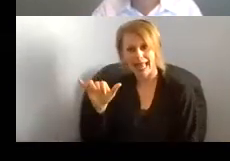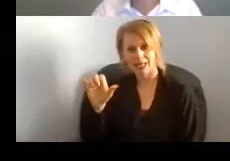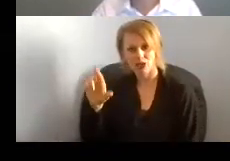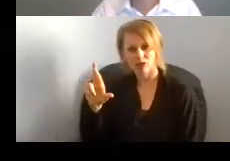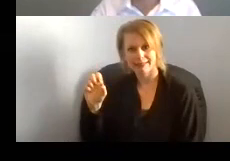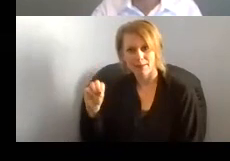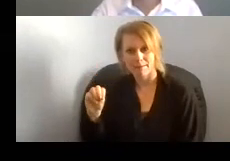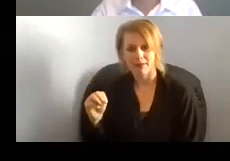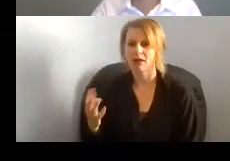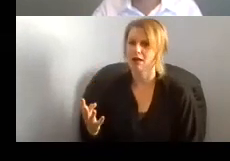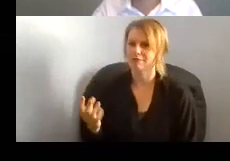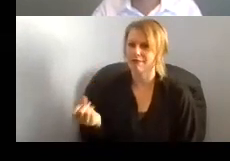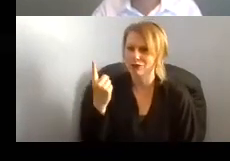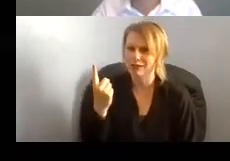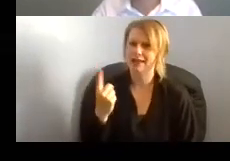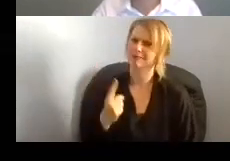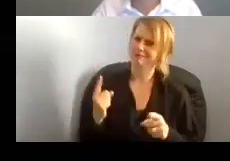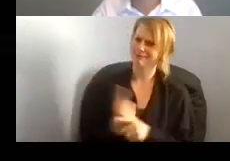And of course it’s appropriate to talk about aneurysms during